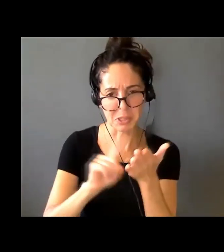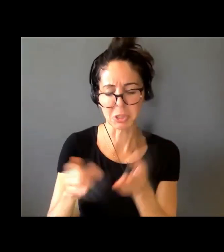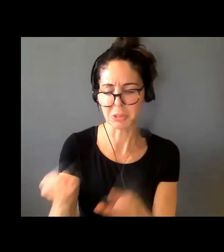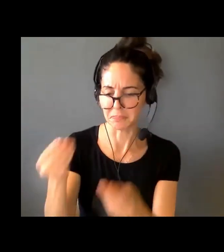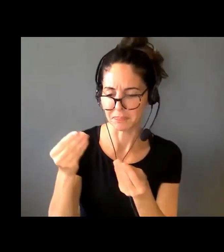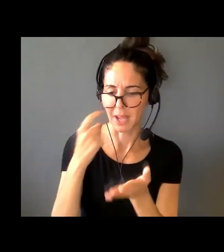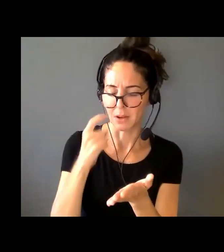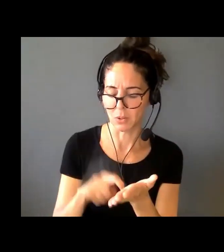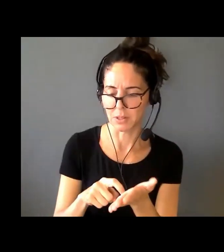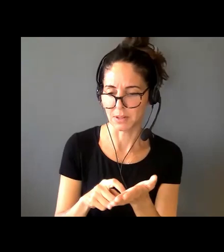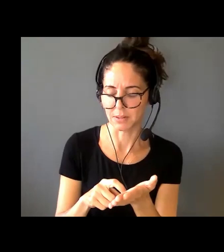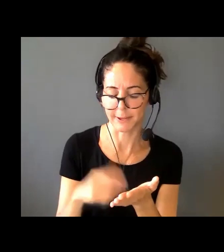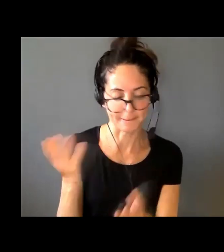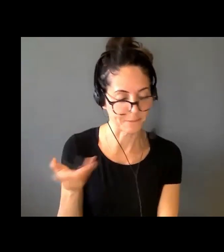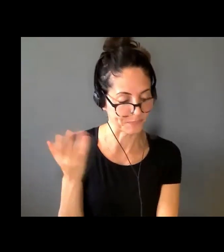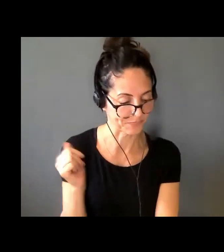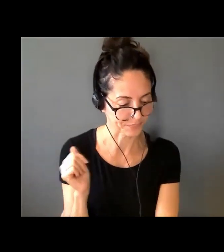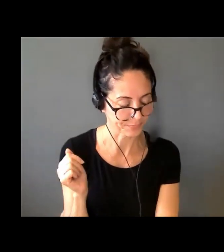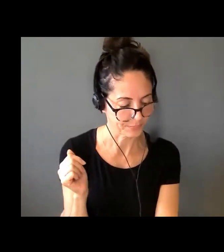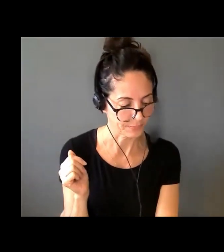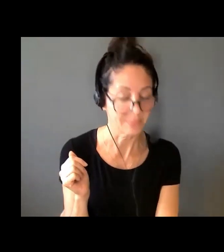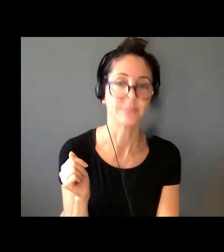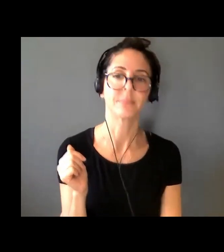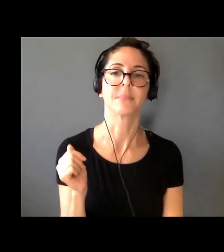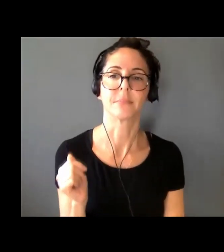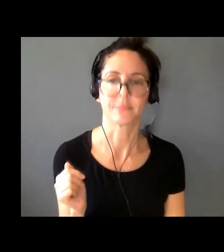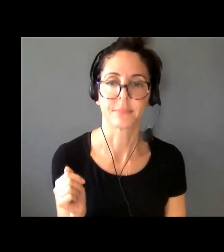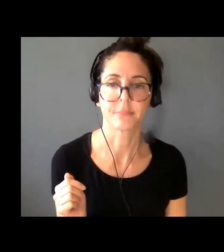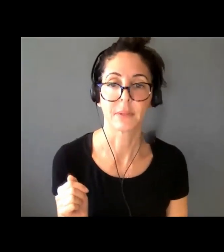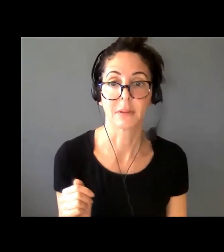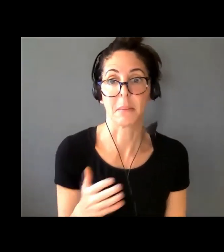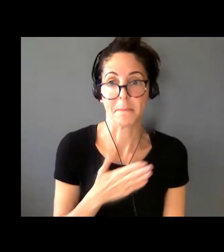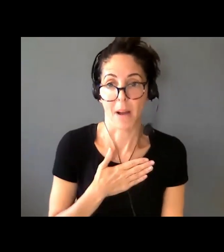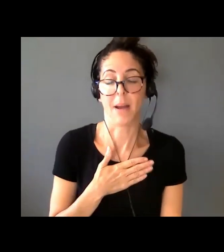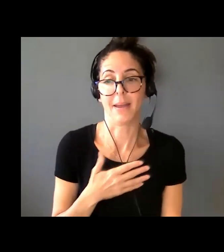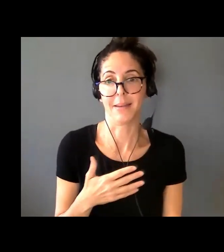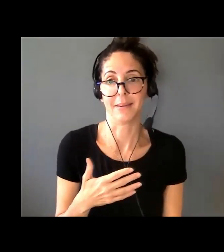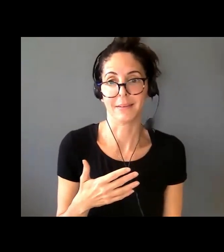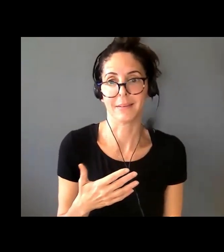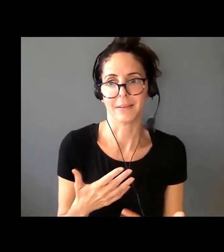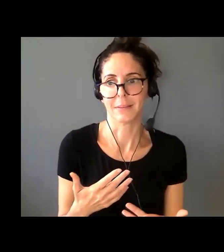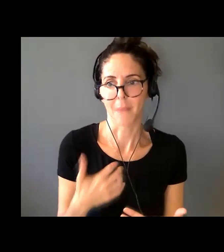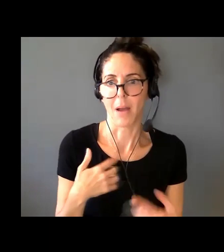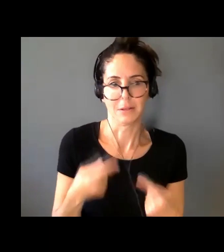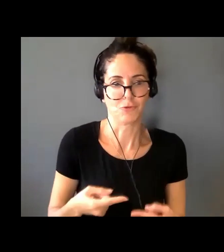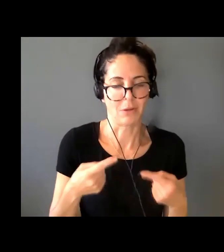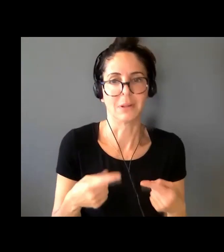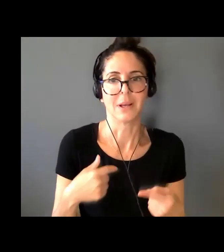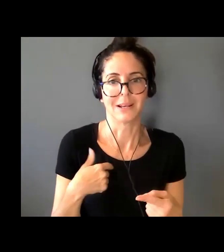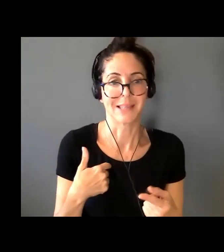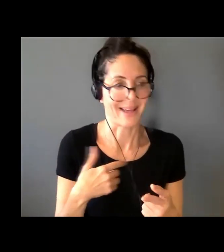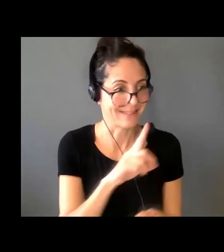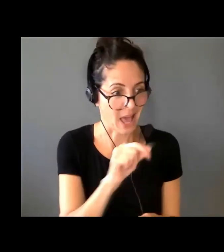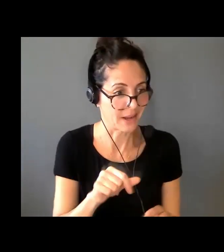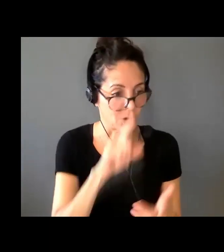of taking this and being able to use it, to use in my discussions with community, with ministry,